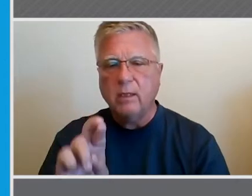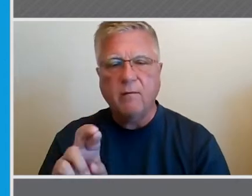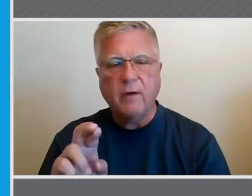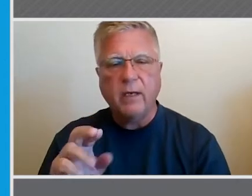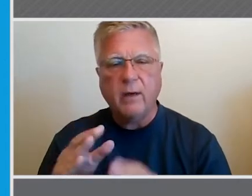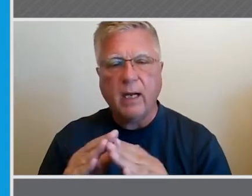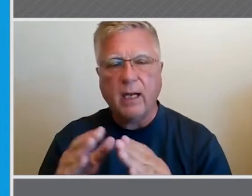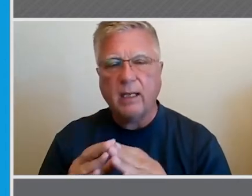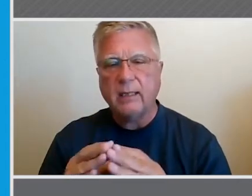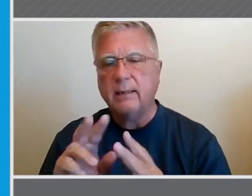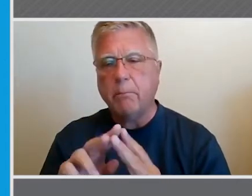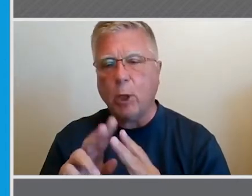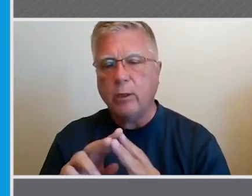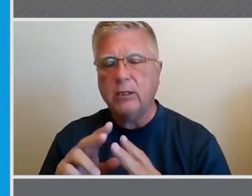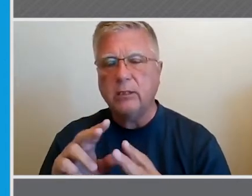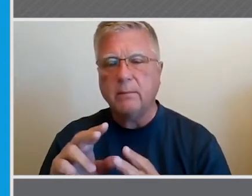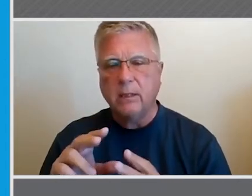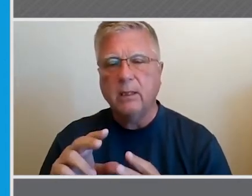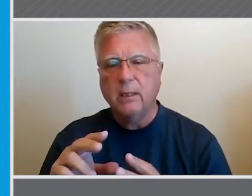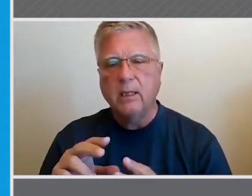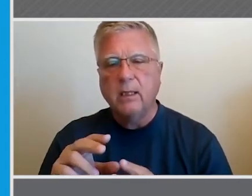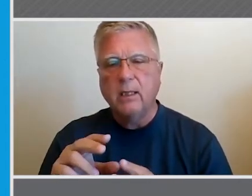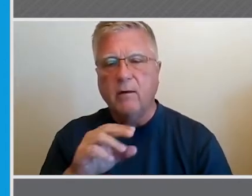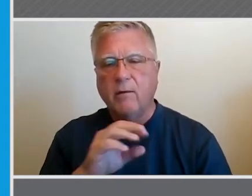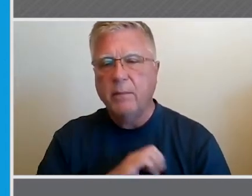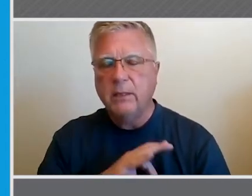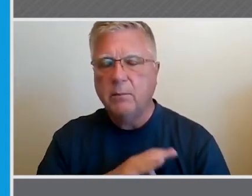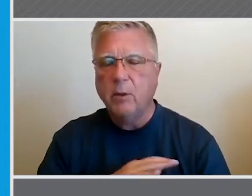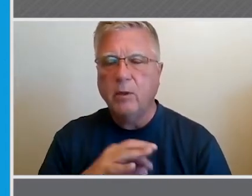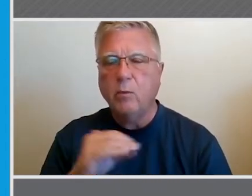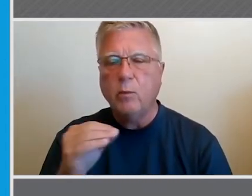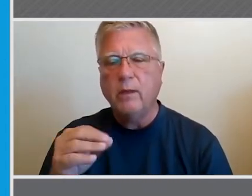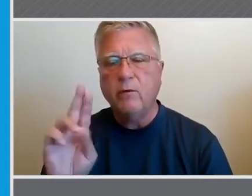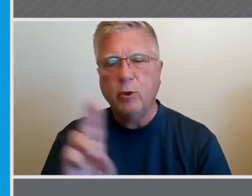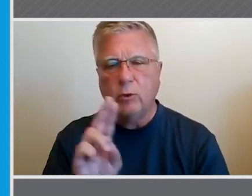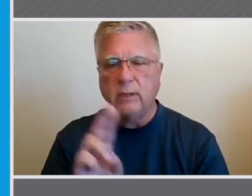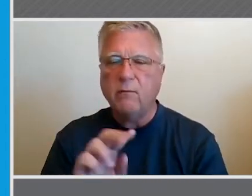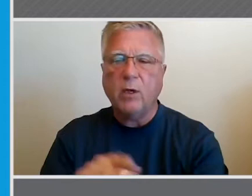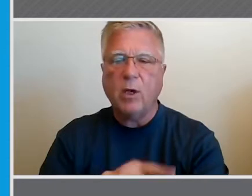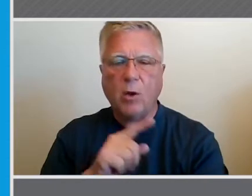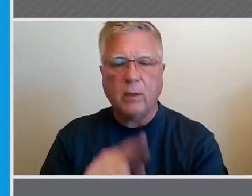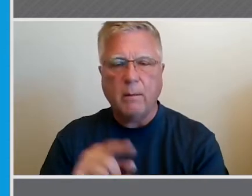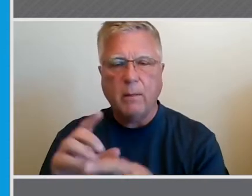Pittsburgh, the Fair Housing Partnership has for a long time use part of our CD DVD allotment